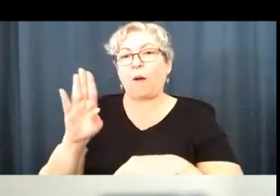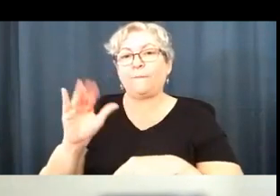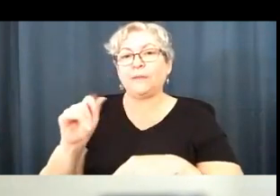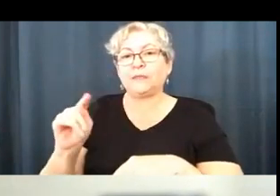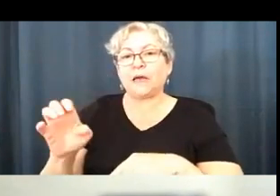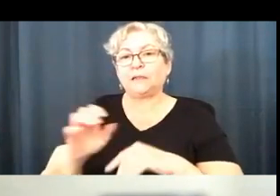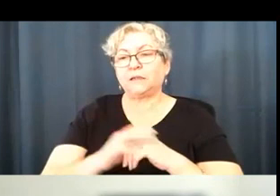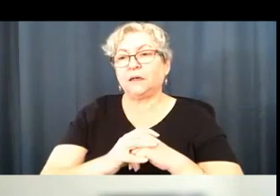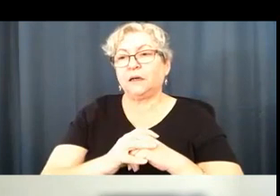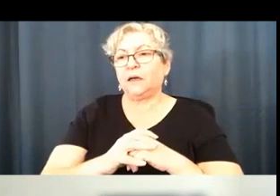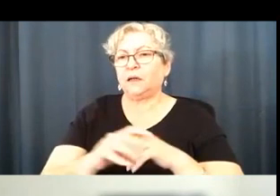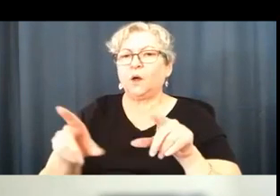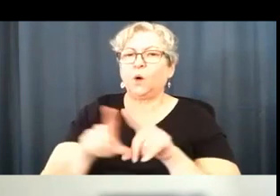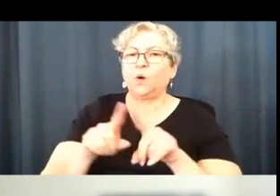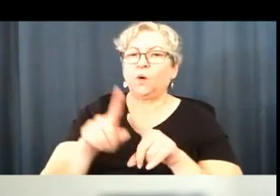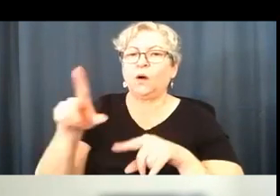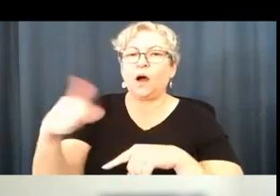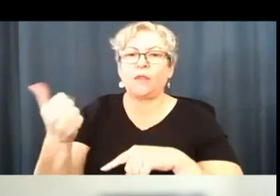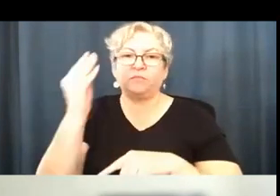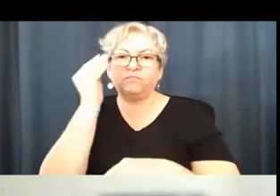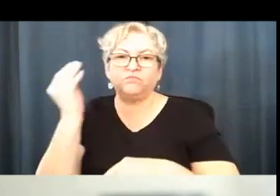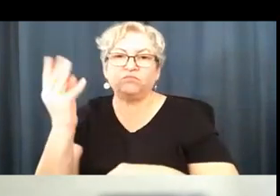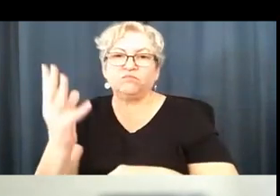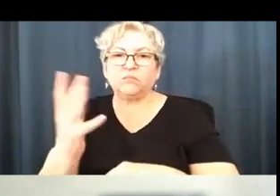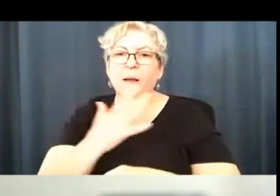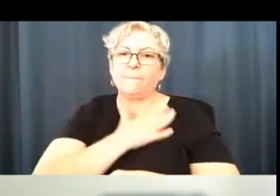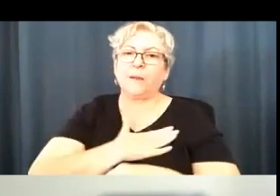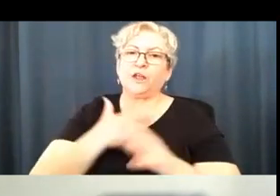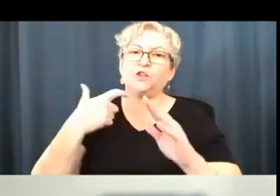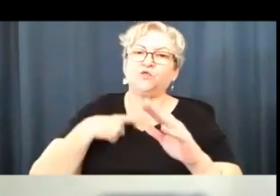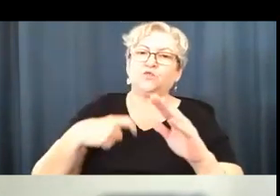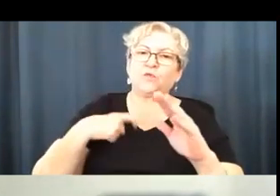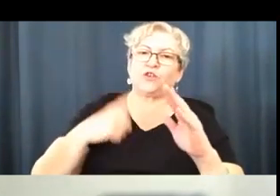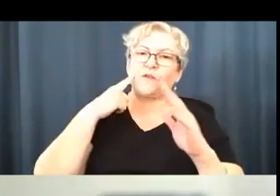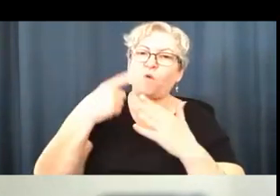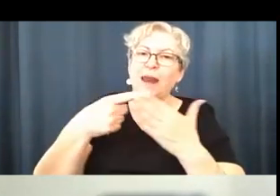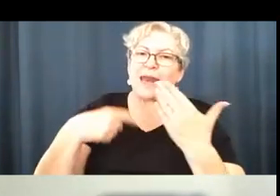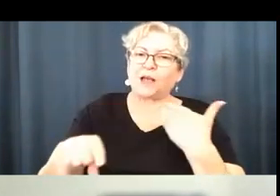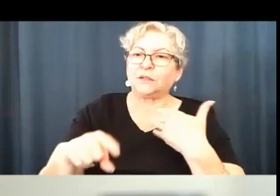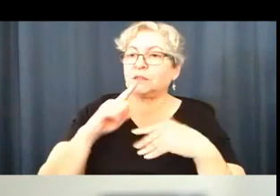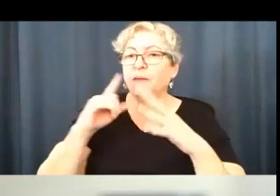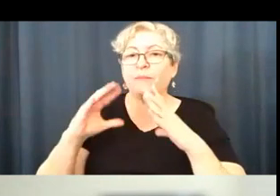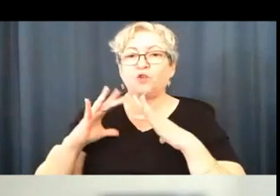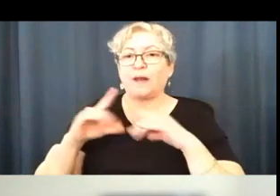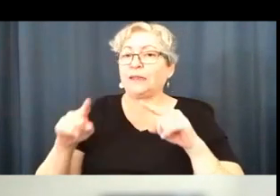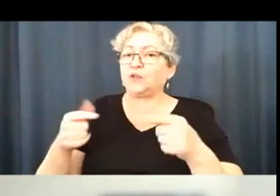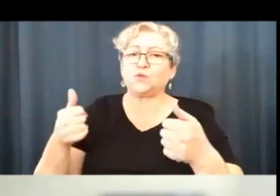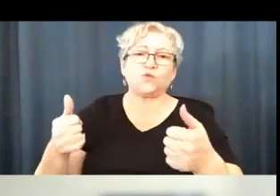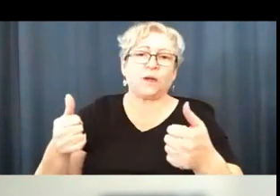And the other side note, please register for next week. It's gonna be fabulous, this was awesome folks.